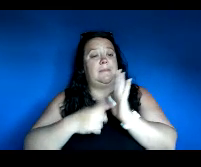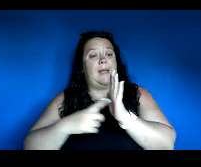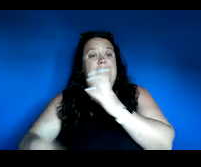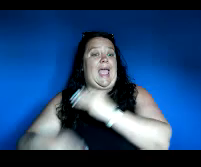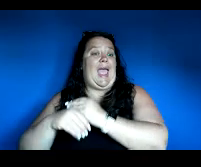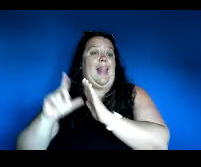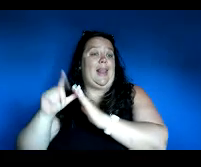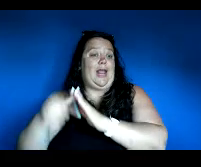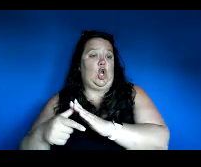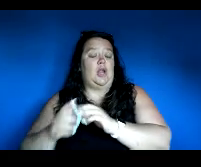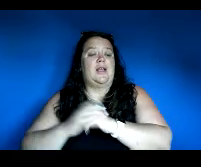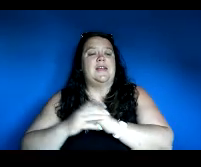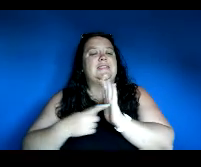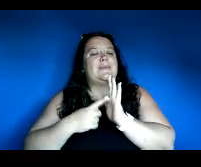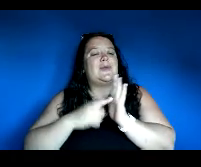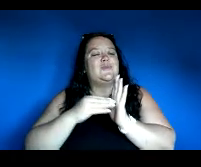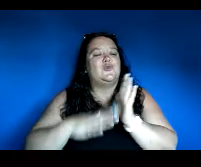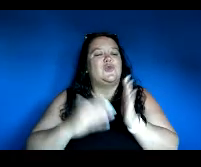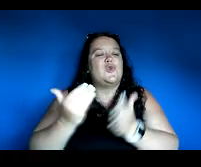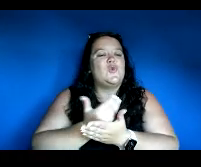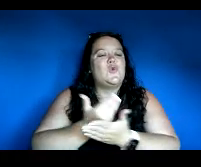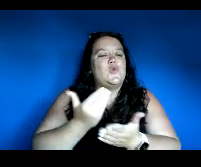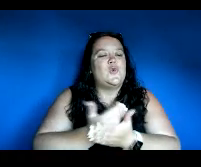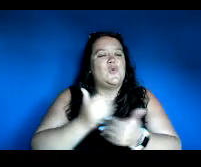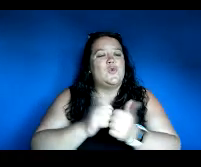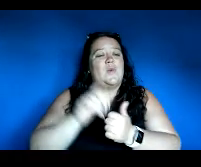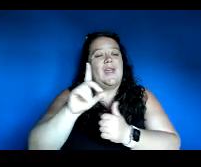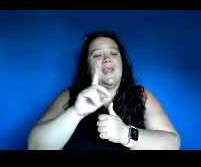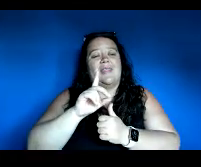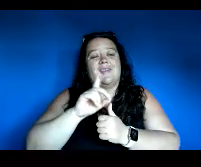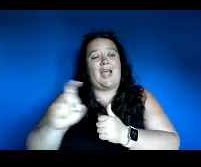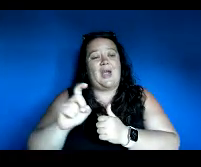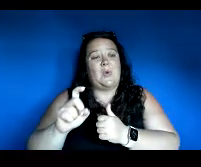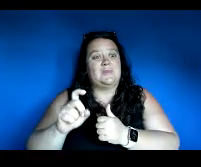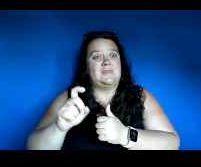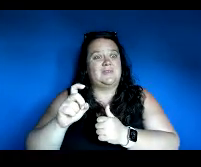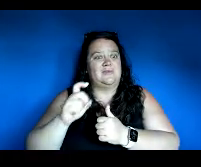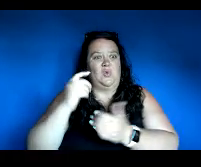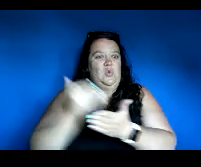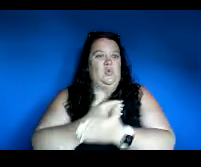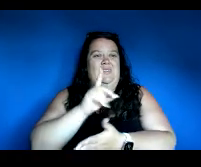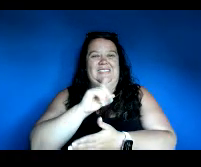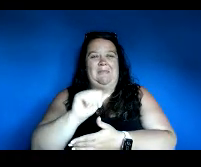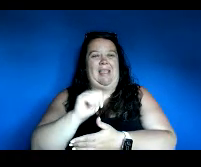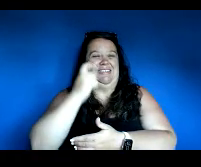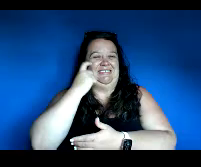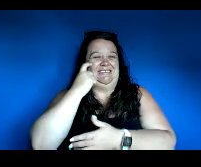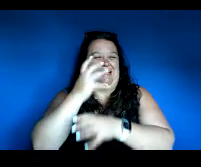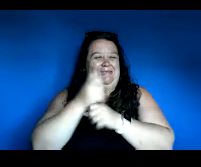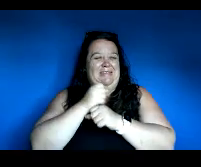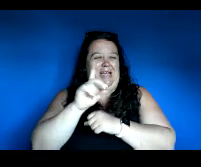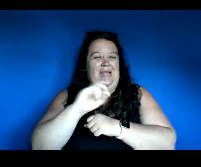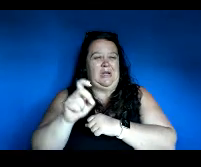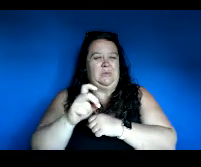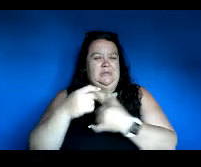with students that are maybe new to their diagnoses, new to their disability, they just recently got a diagnosis, and they're still trying to figure out